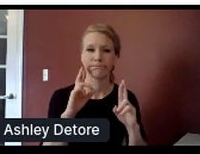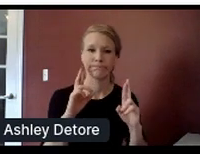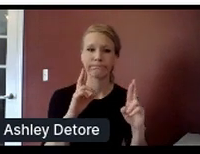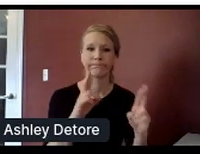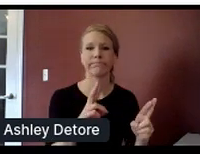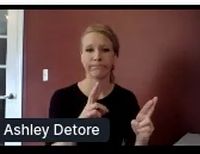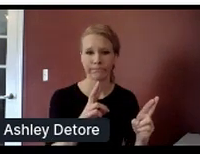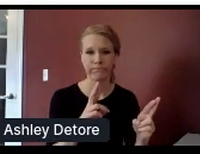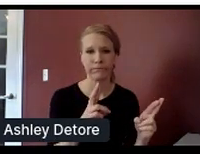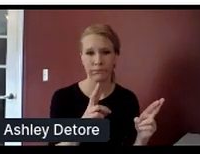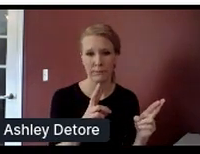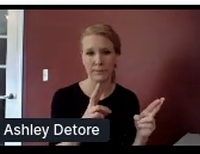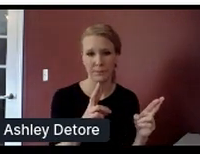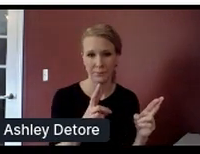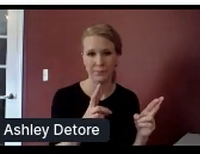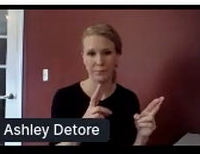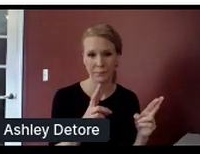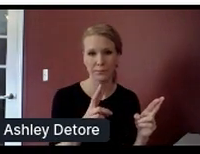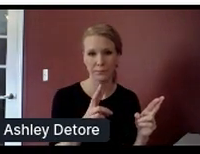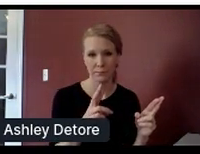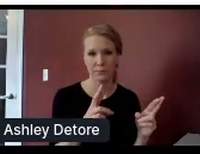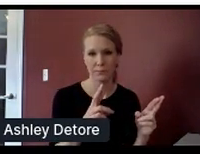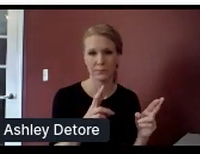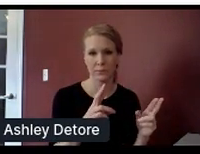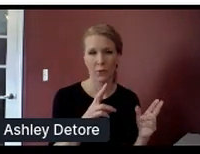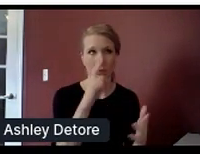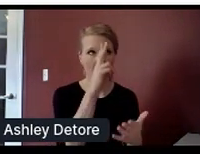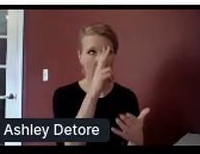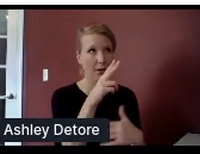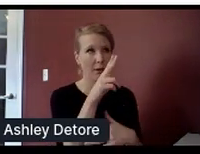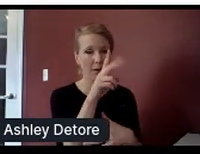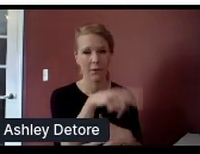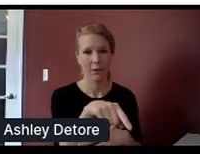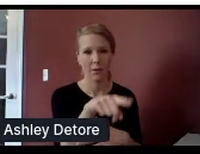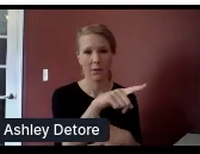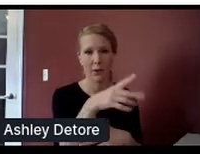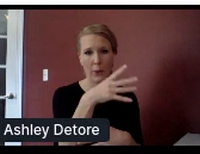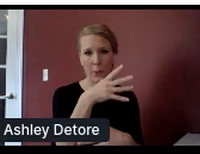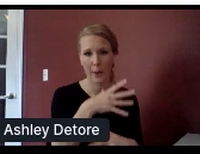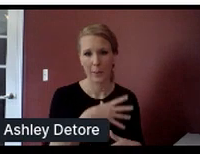to those women that were murdered, those people that were murdered.